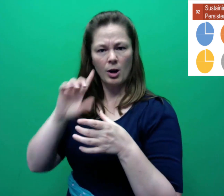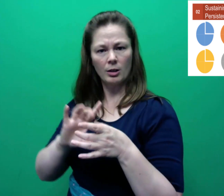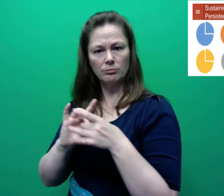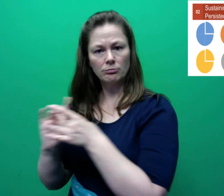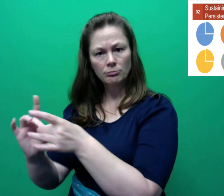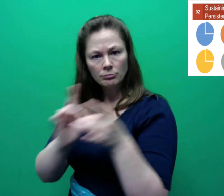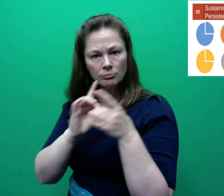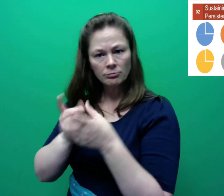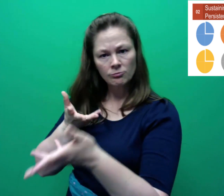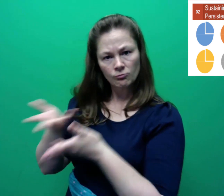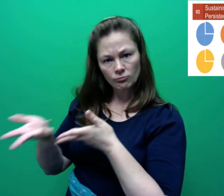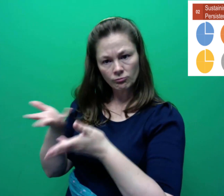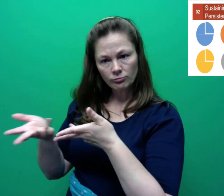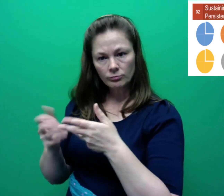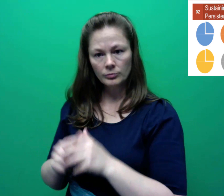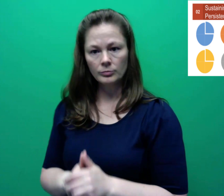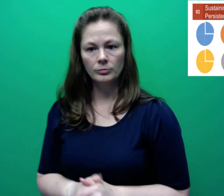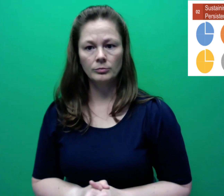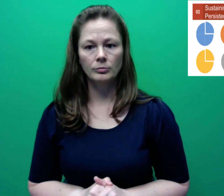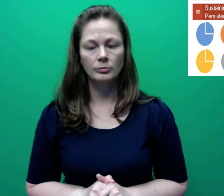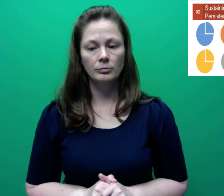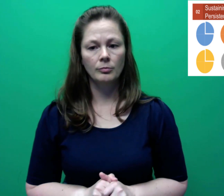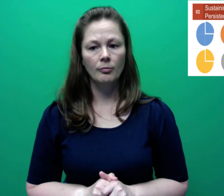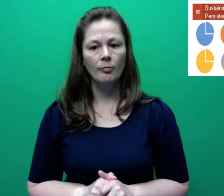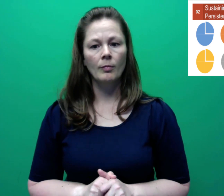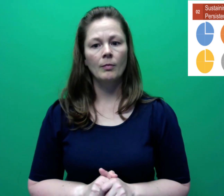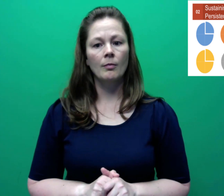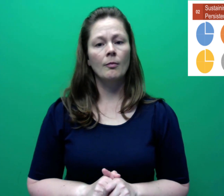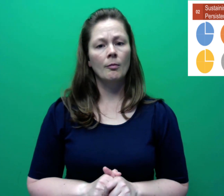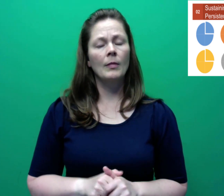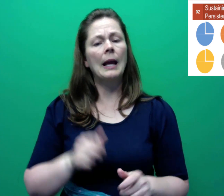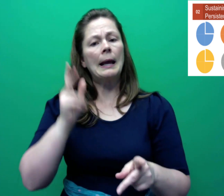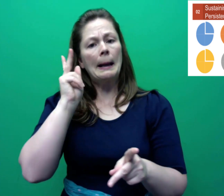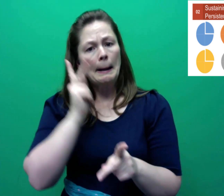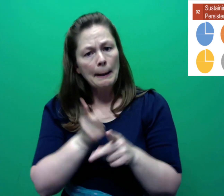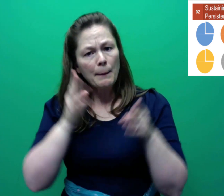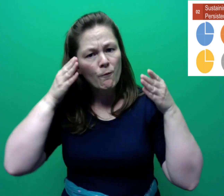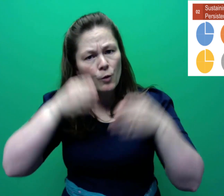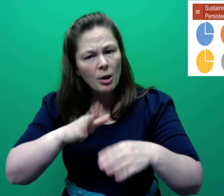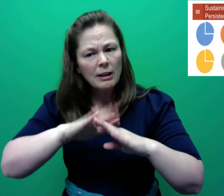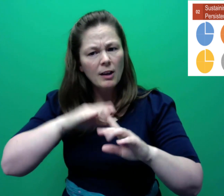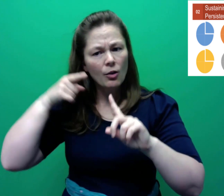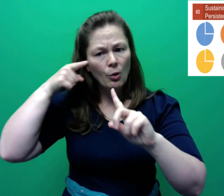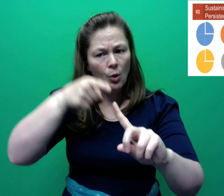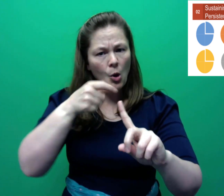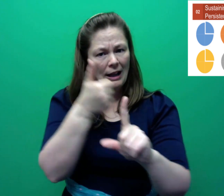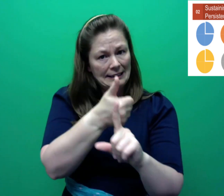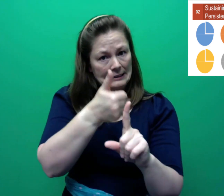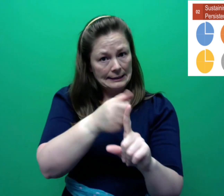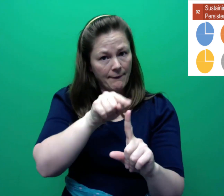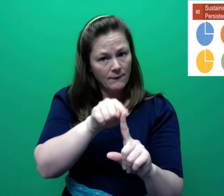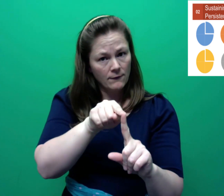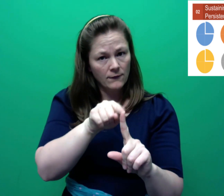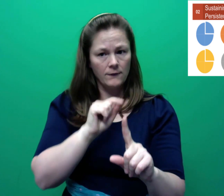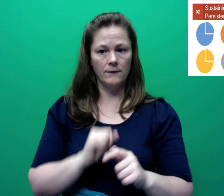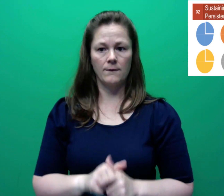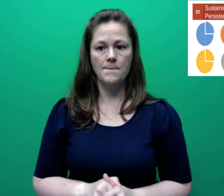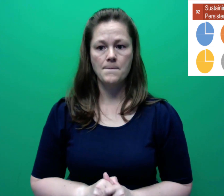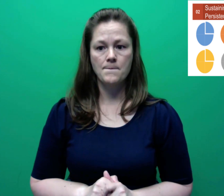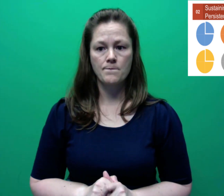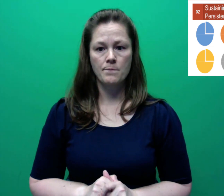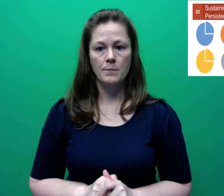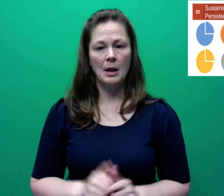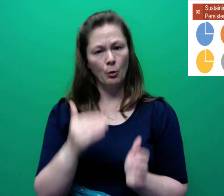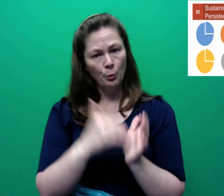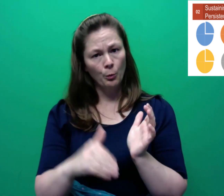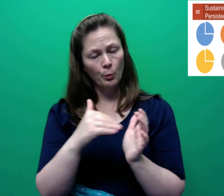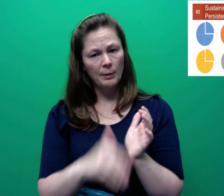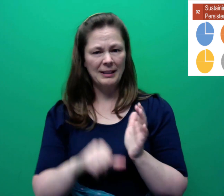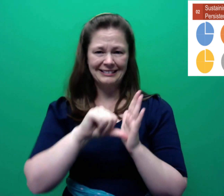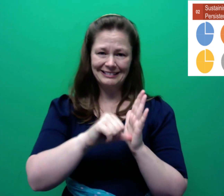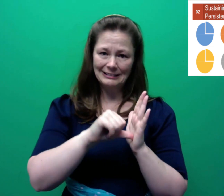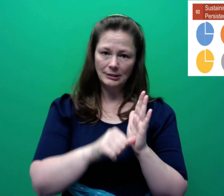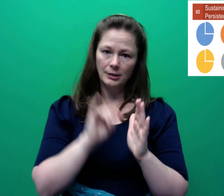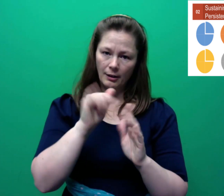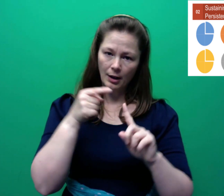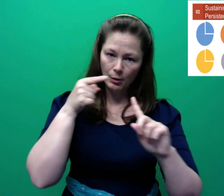collaborative groups, keeping a focus on the goal to be achieved,